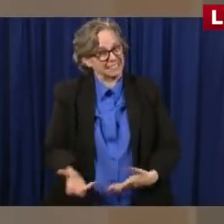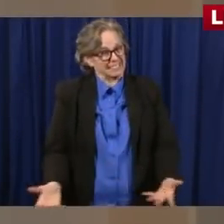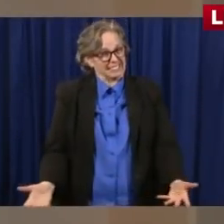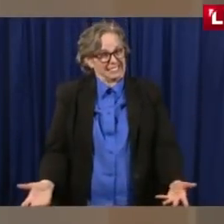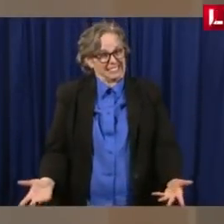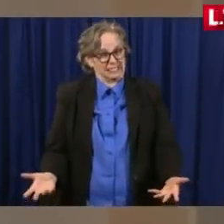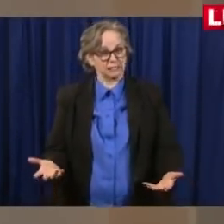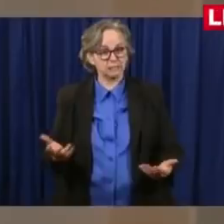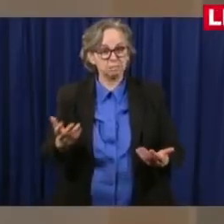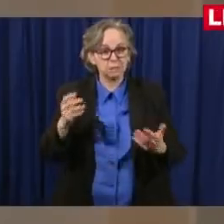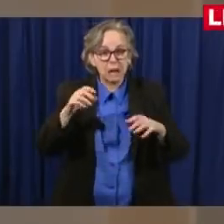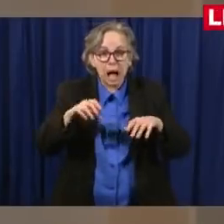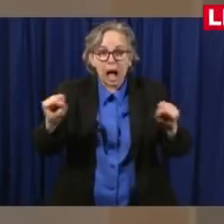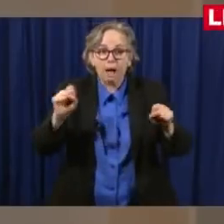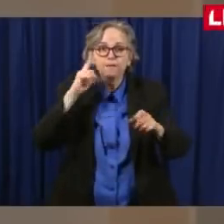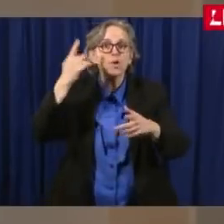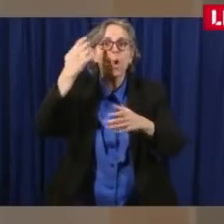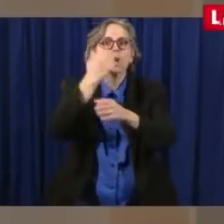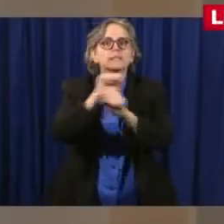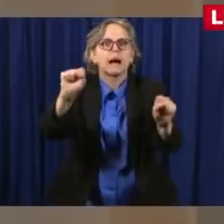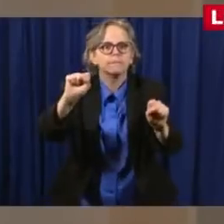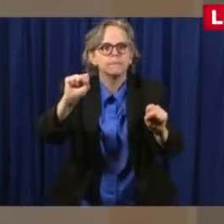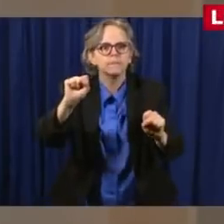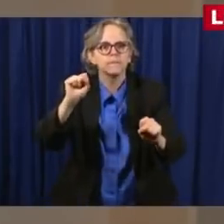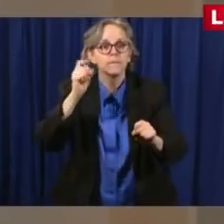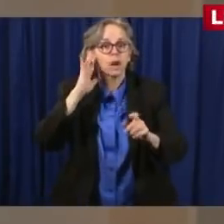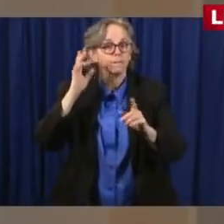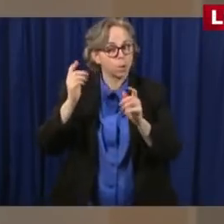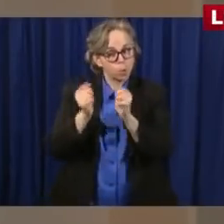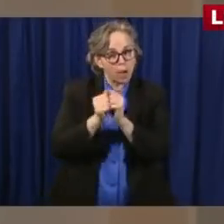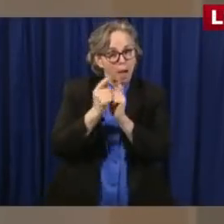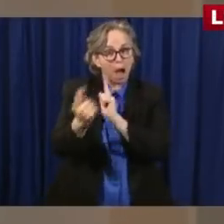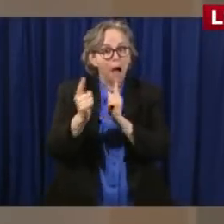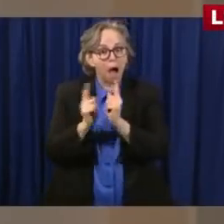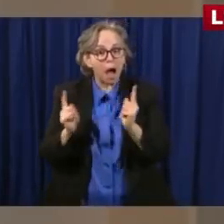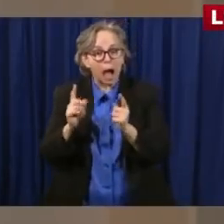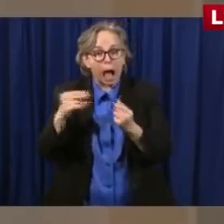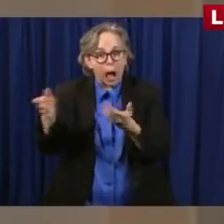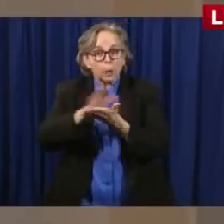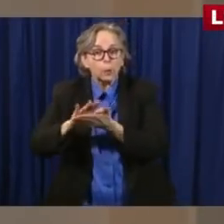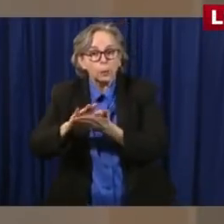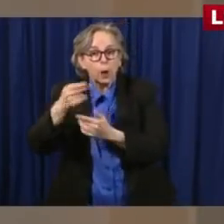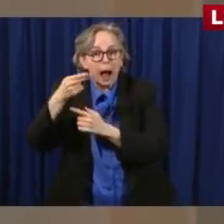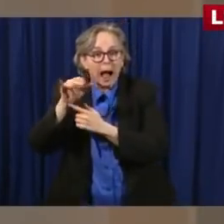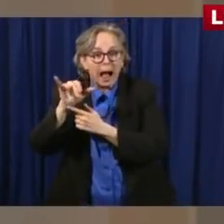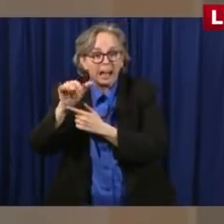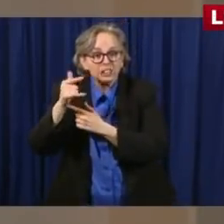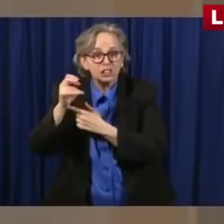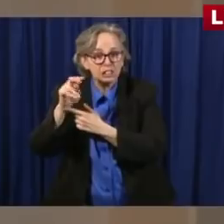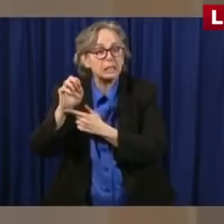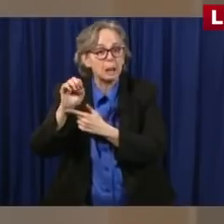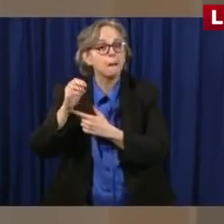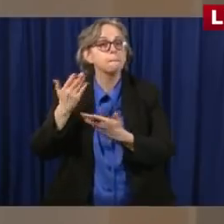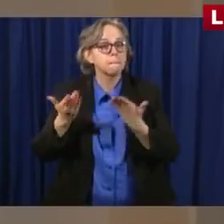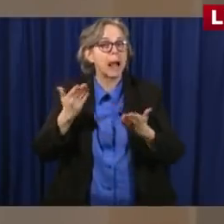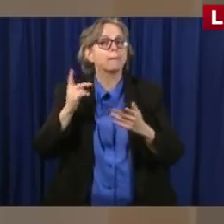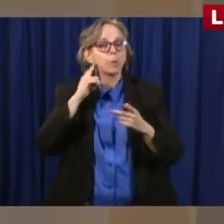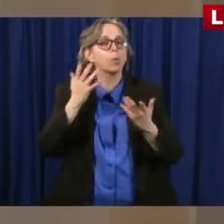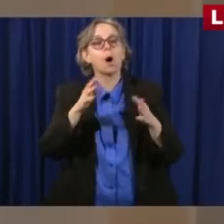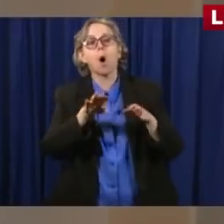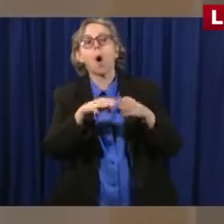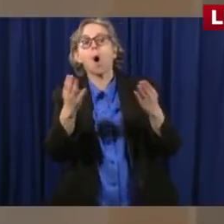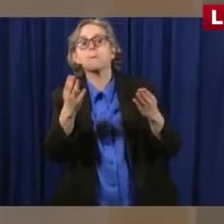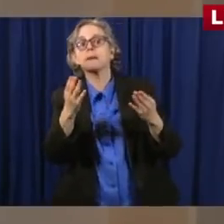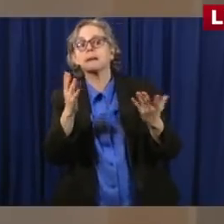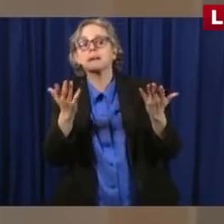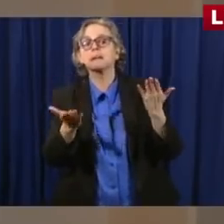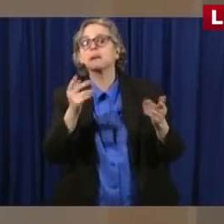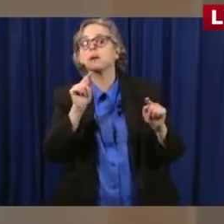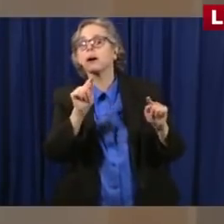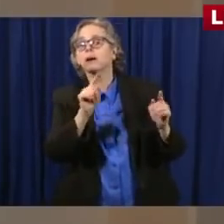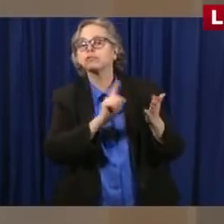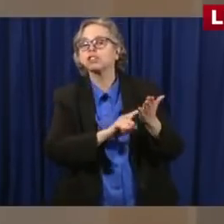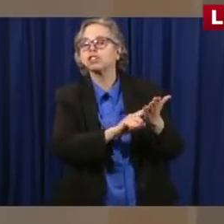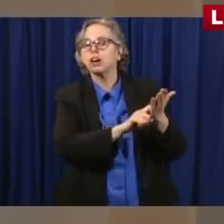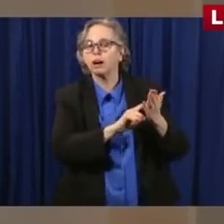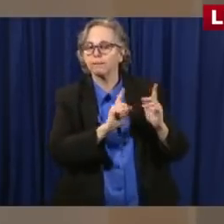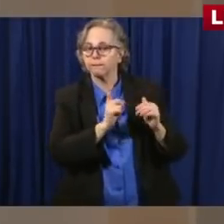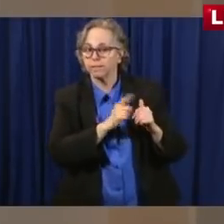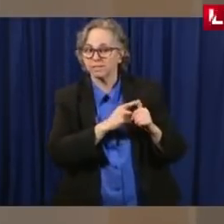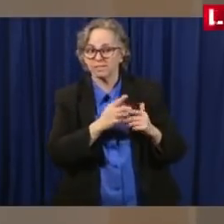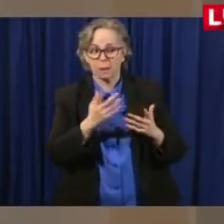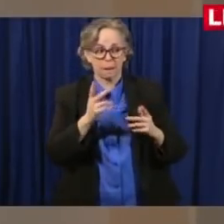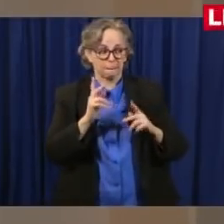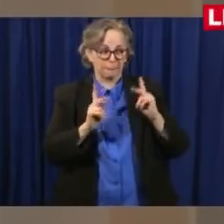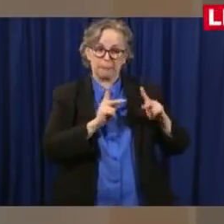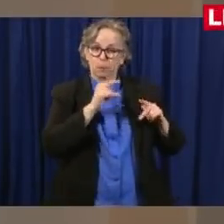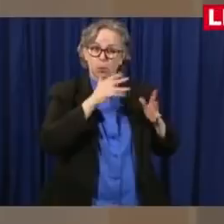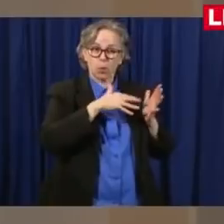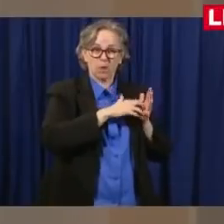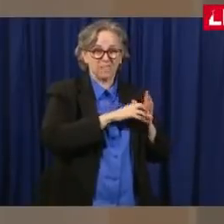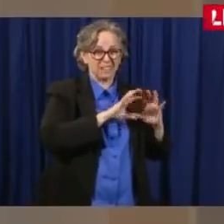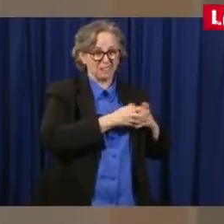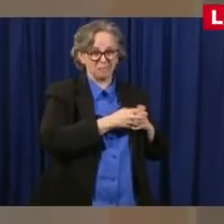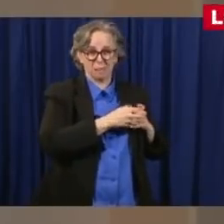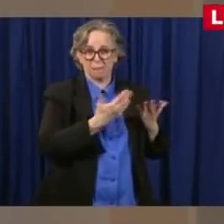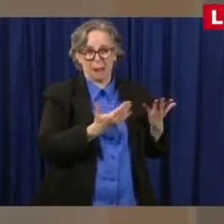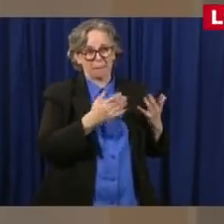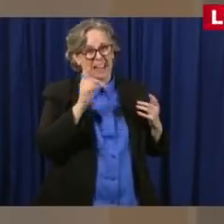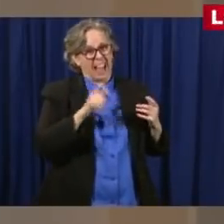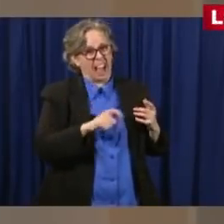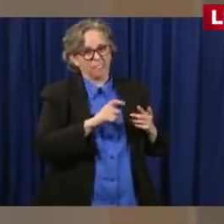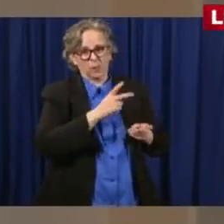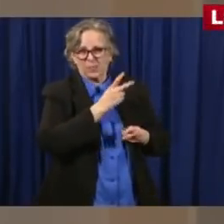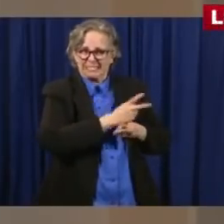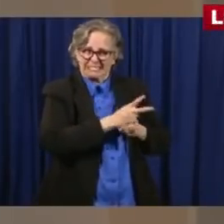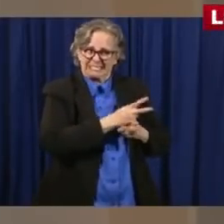IF IT CAN BE DONE SAFELY, WITH HYGIENE AND SOCIAL DISTANCING, THOSE ARE THINGS THAT CAN COME BACK FIRST.